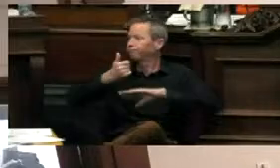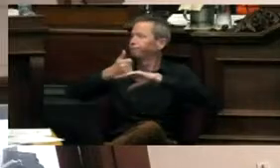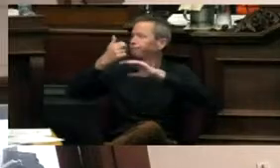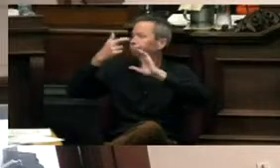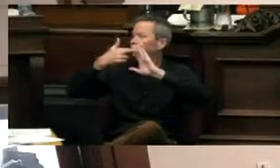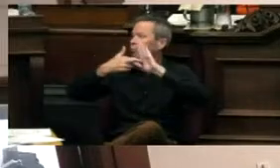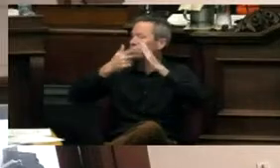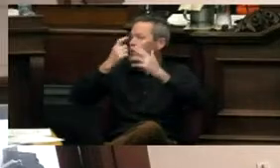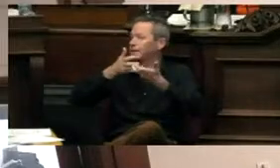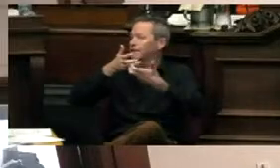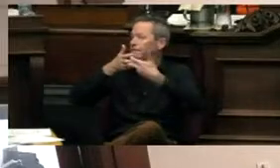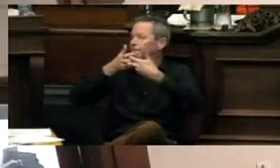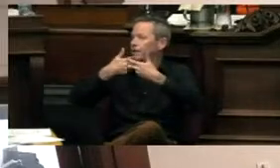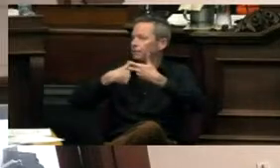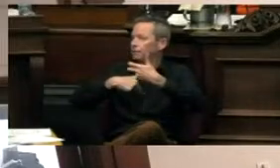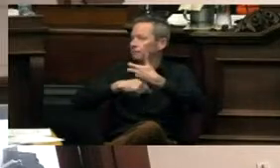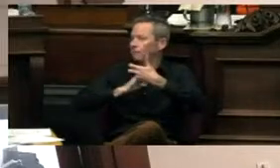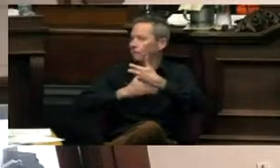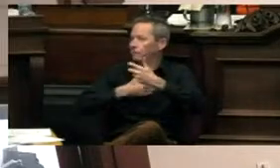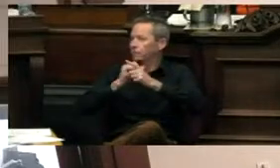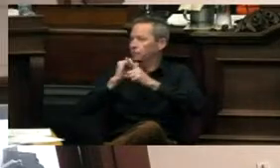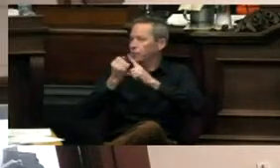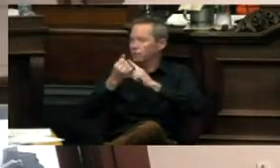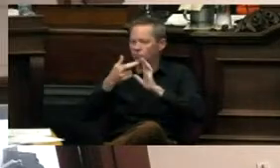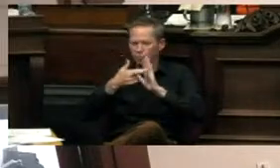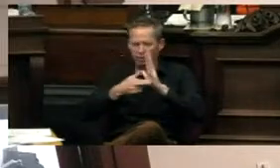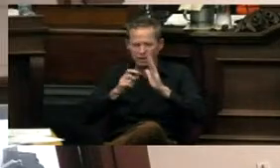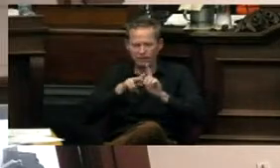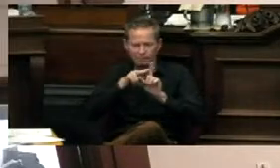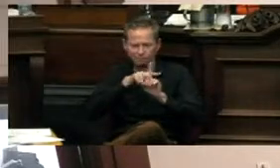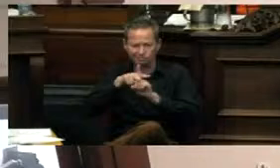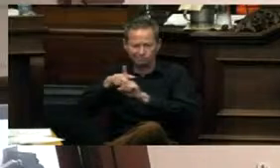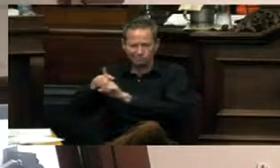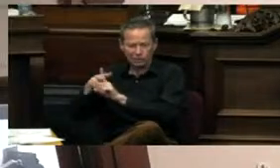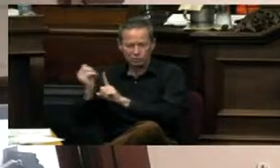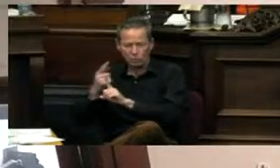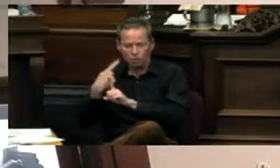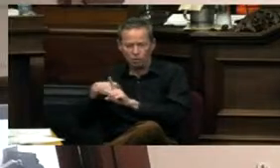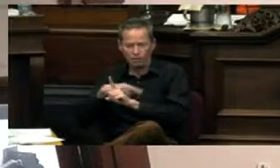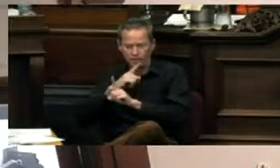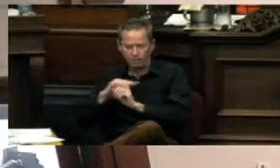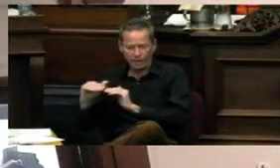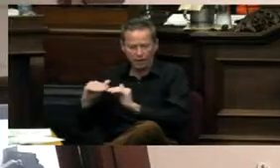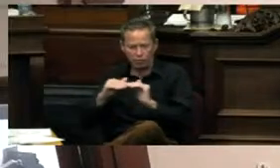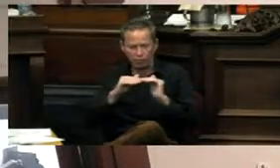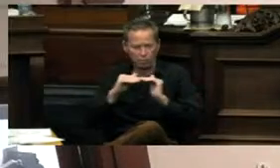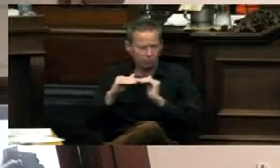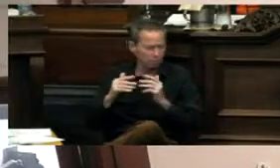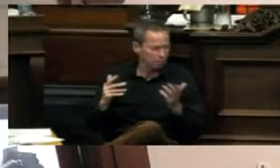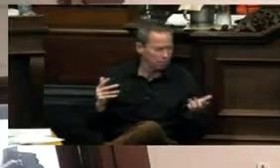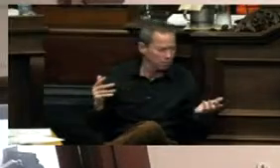and just like we can't just make rules because they fit us or our